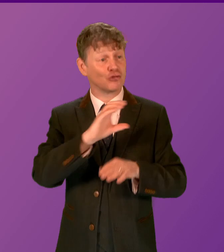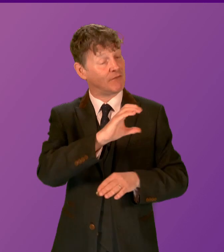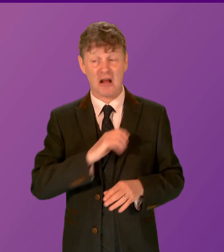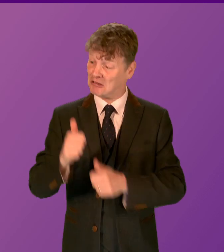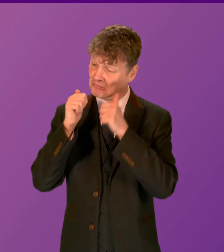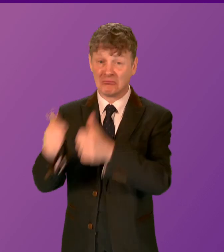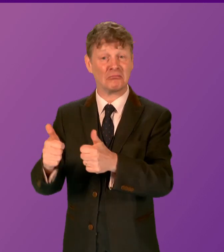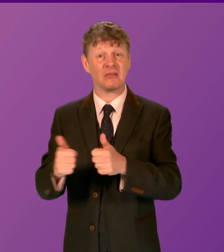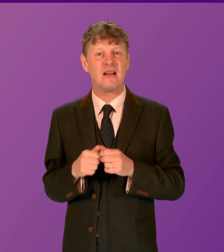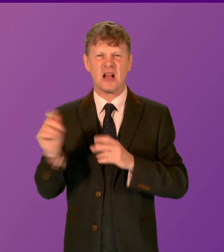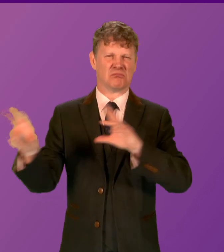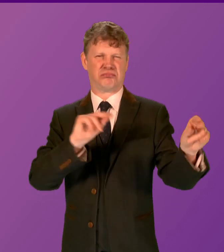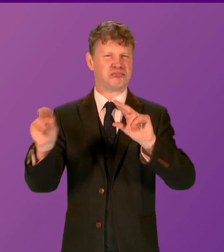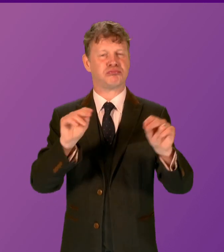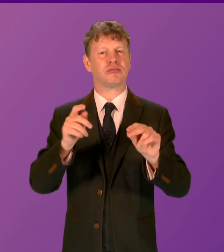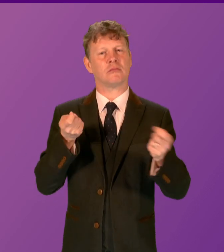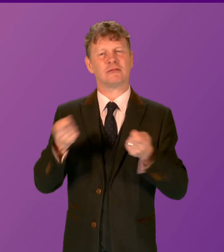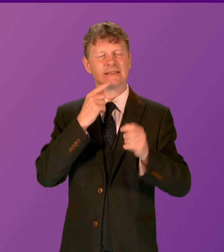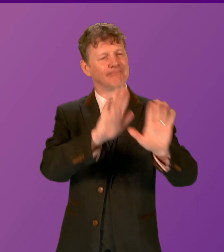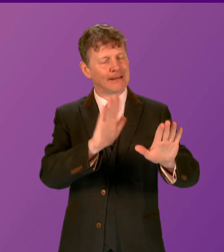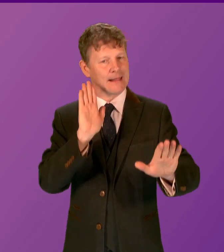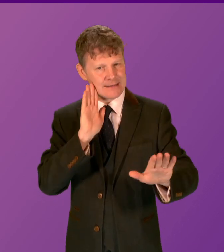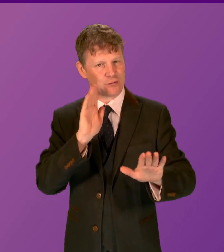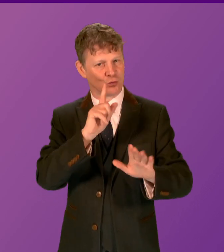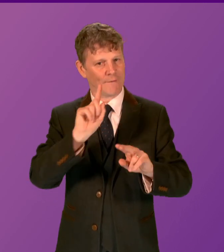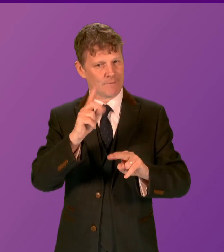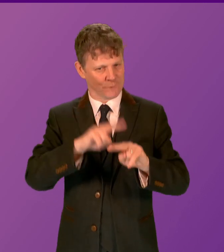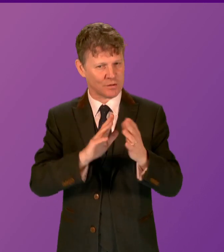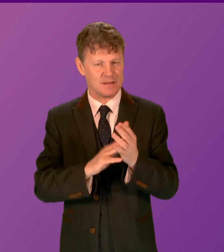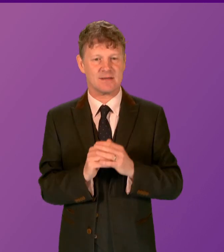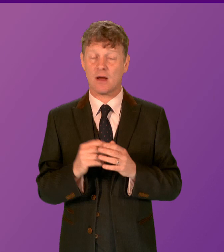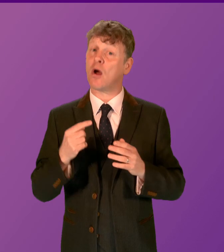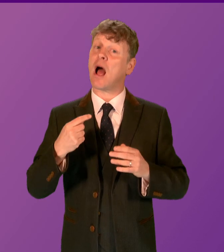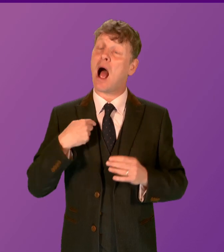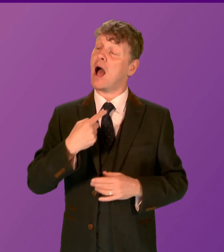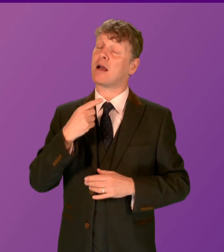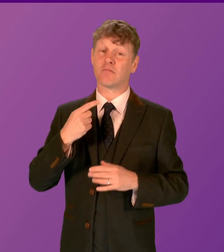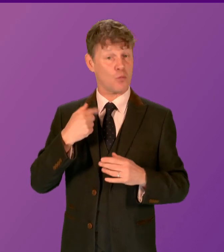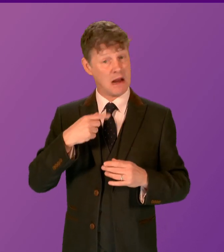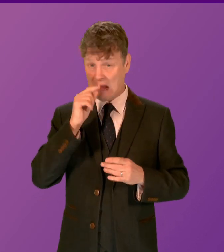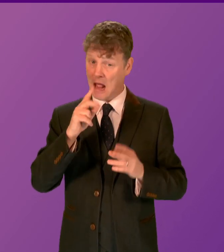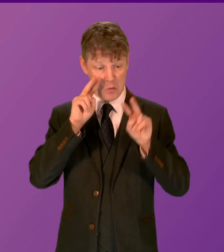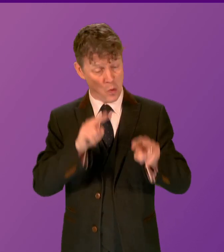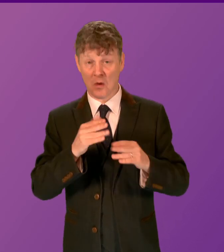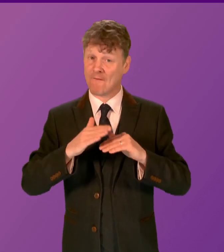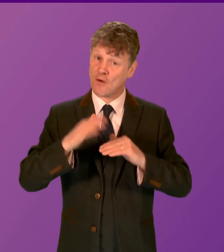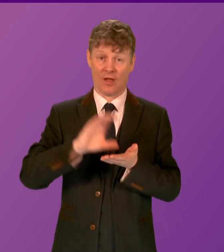Let us hear the First Minister. that drugs and alcohol policy will be one of the areas that we will look to give further funding to.